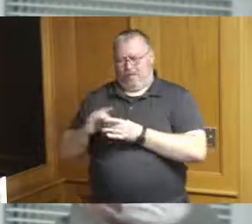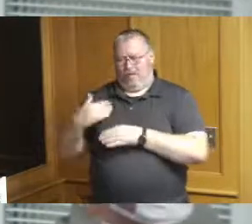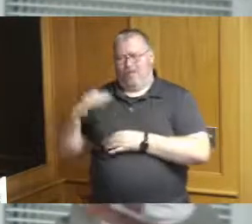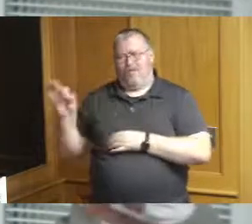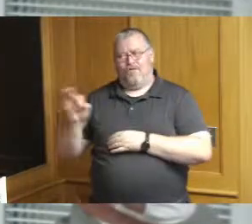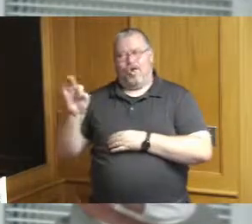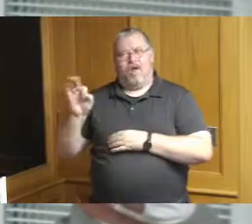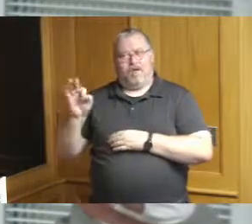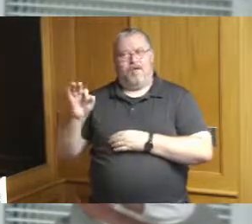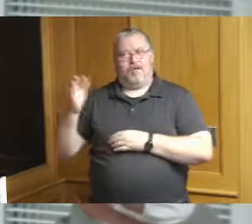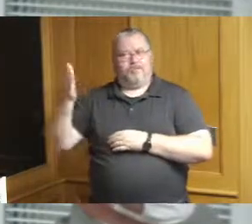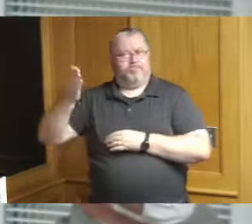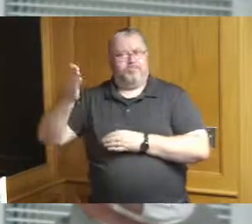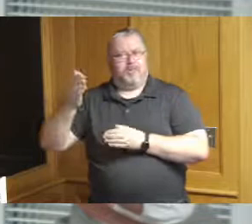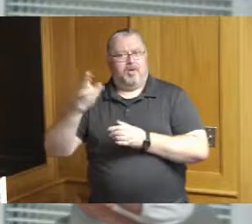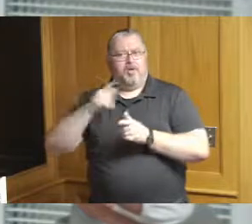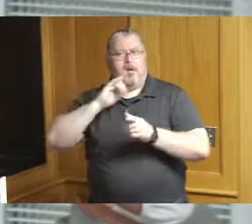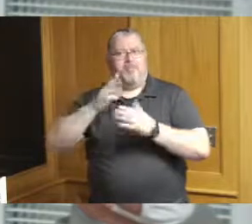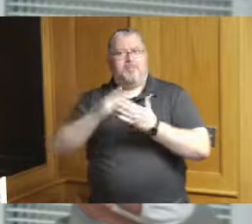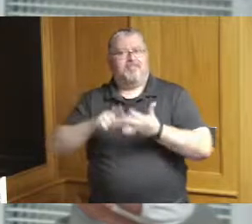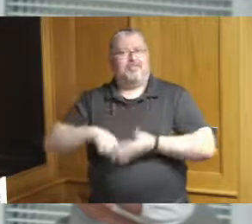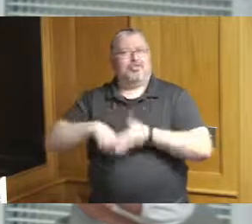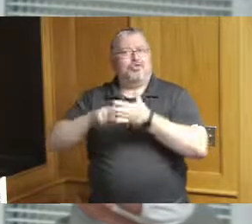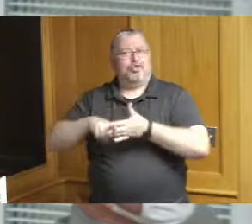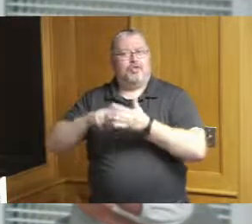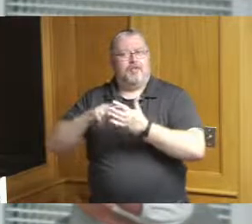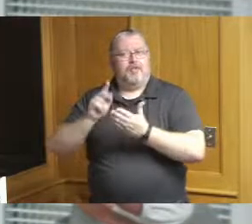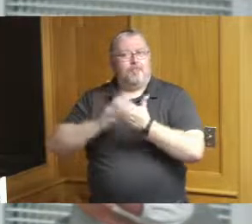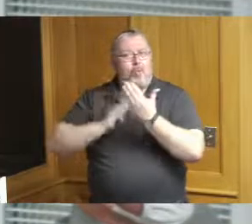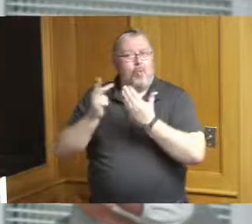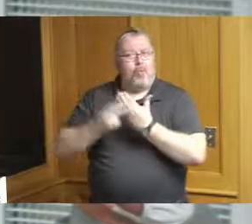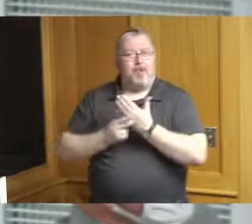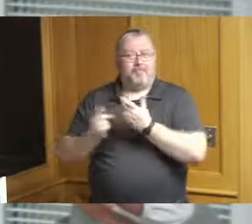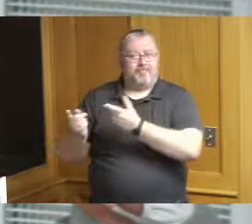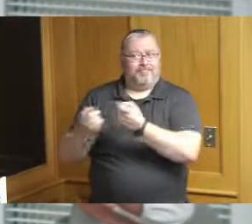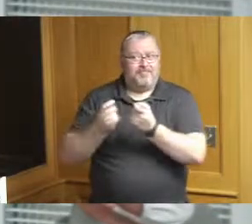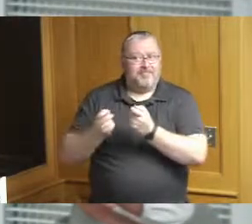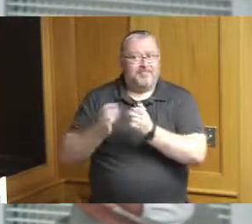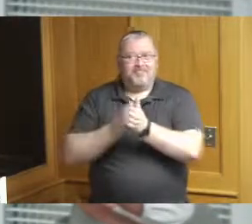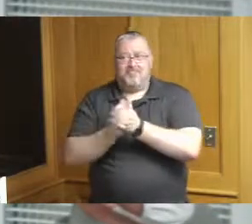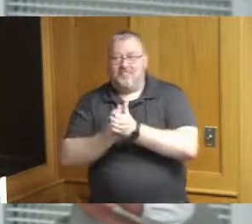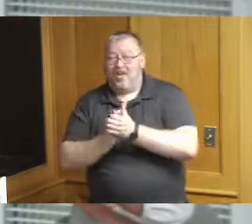and talked about some initiatives and incentive programs including 100 giveaways that they're